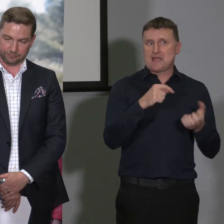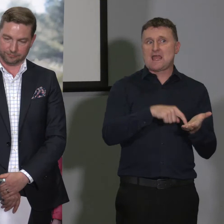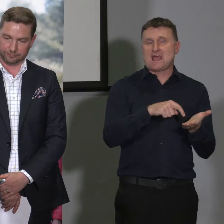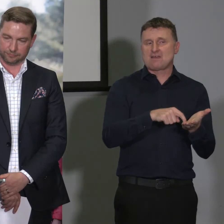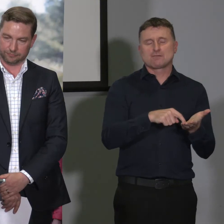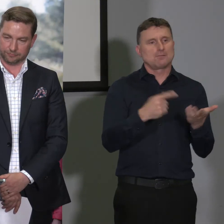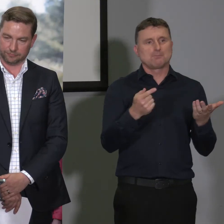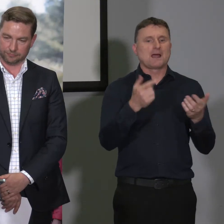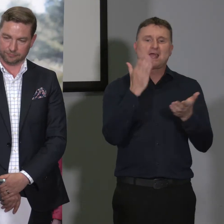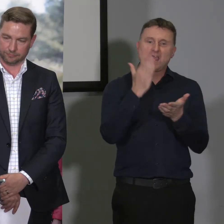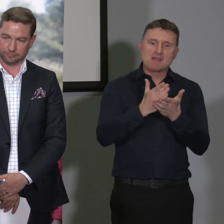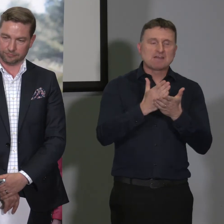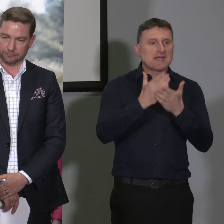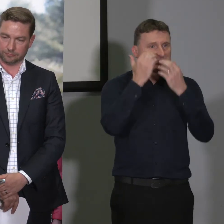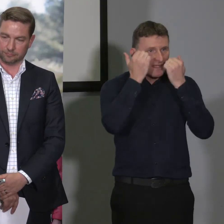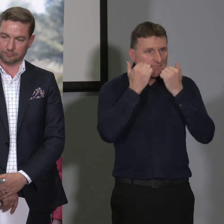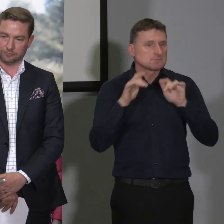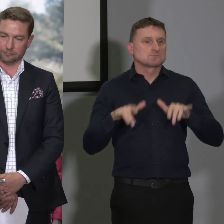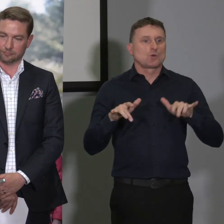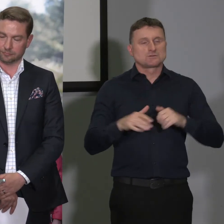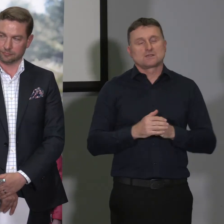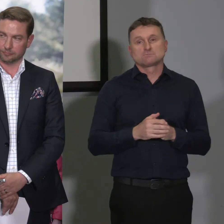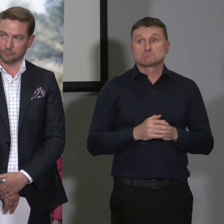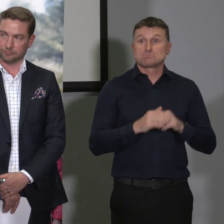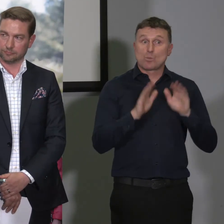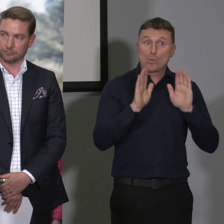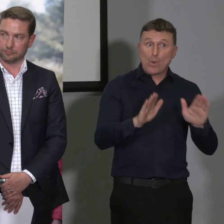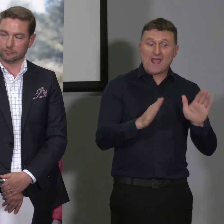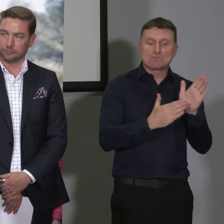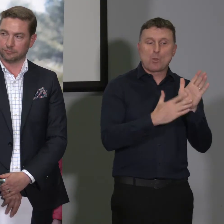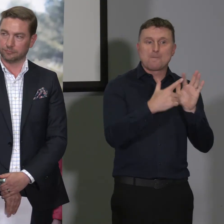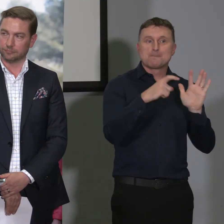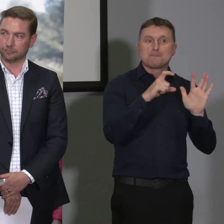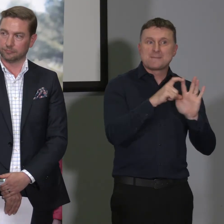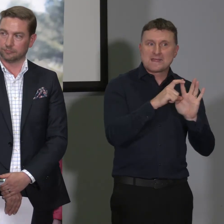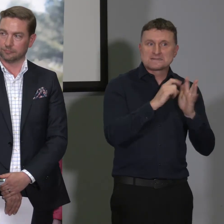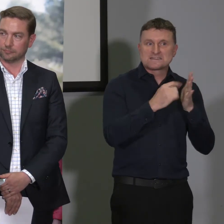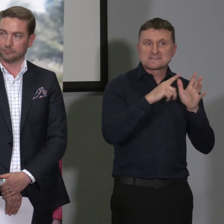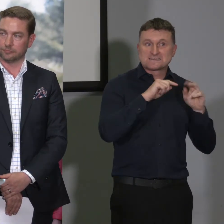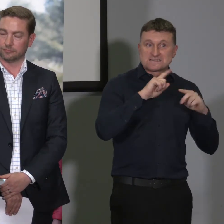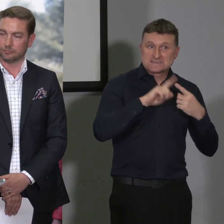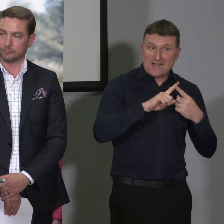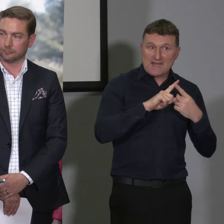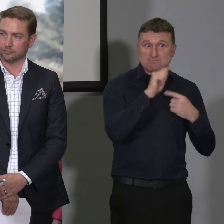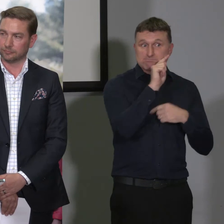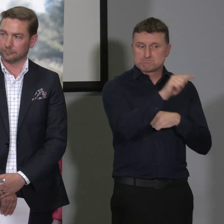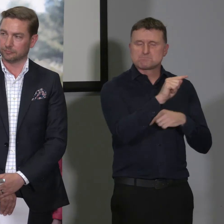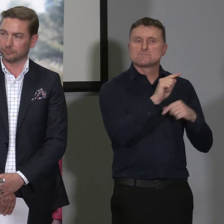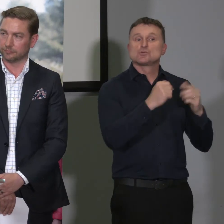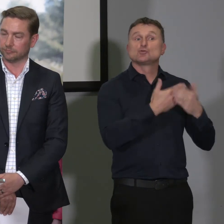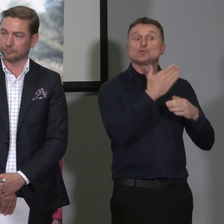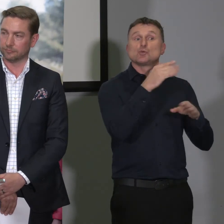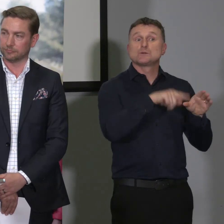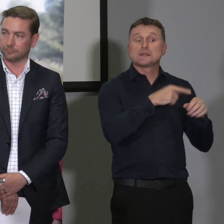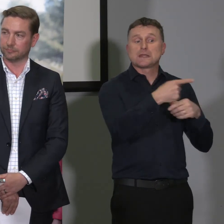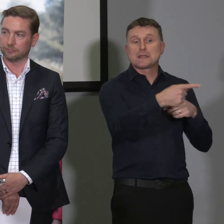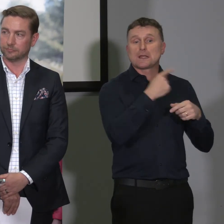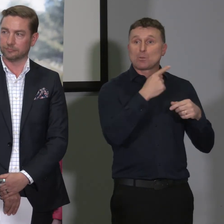more effective, although the